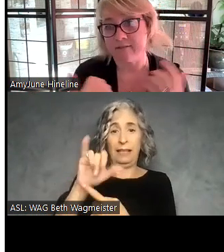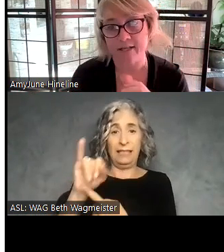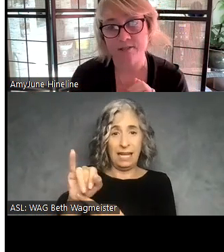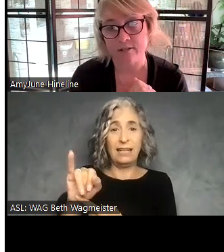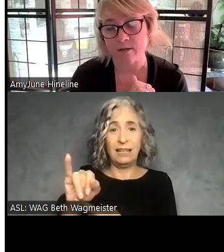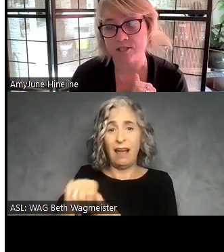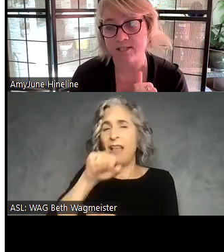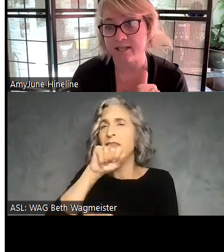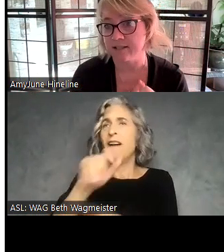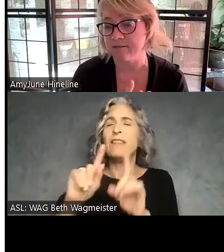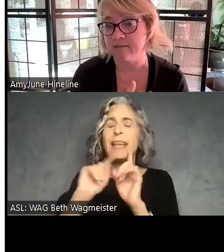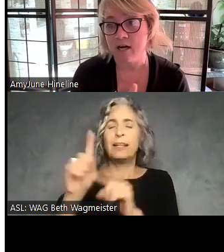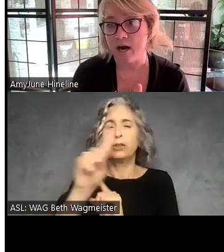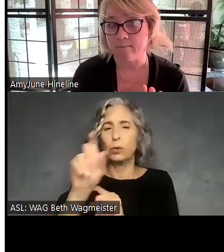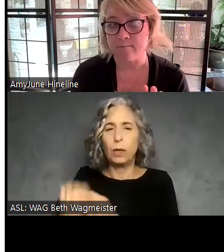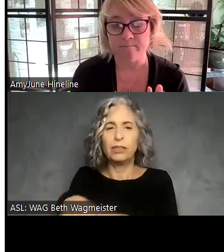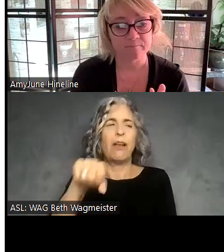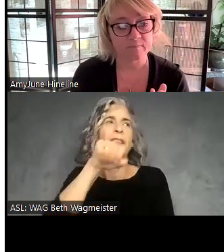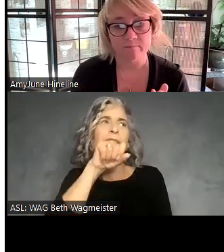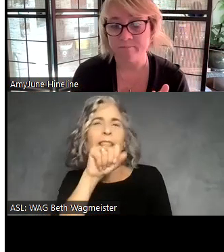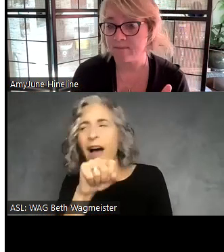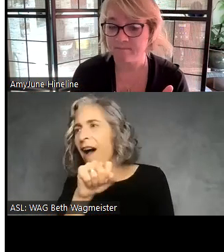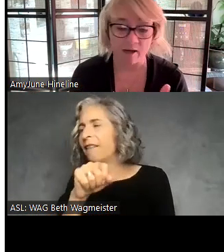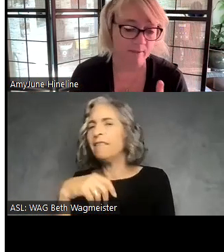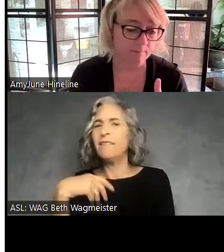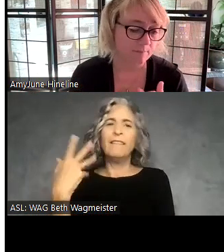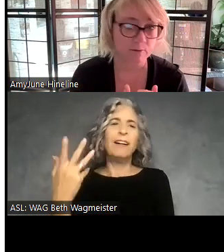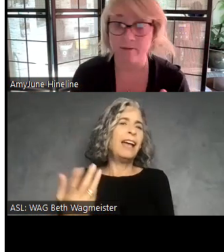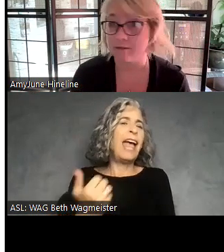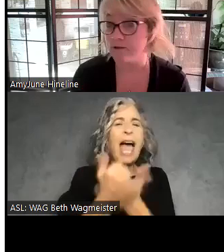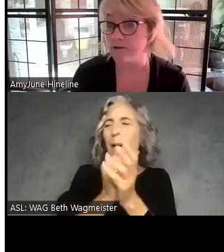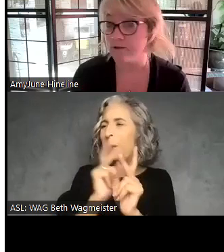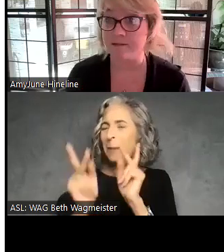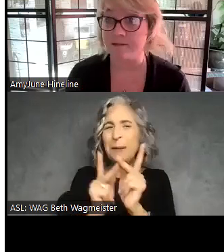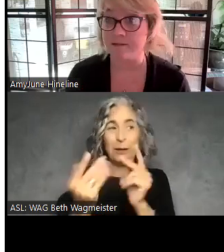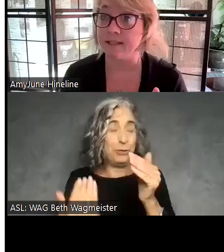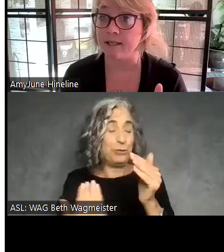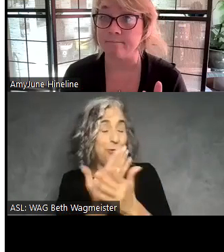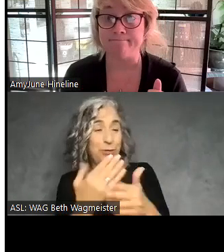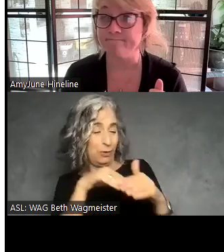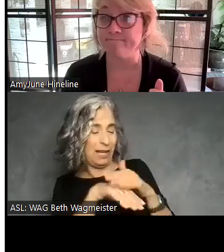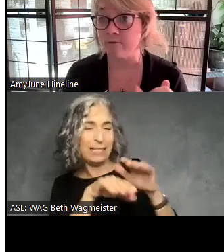Again, thank you. In this slide deck, there are additional links for information about some of